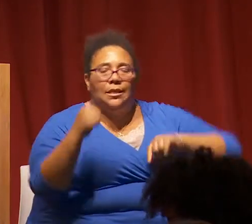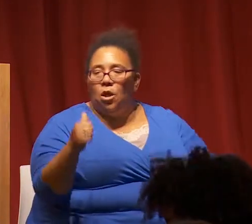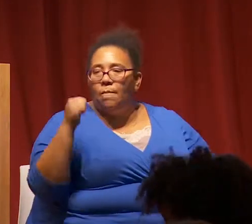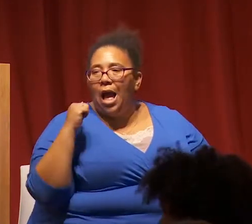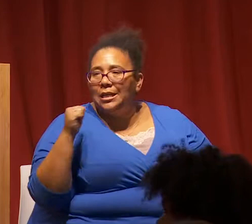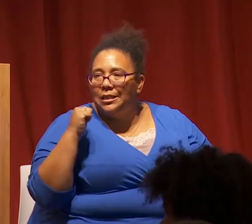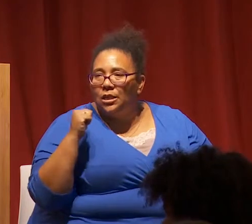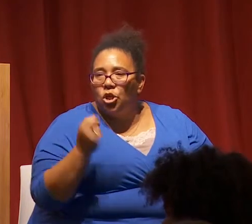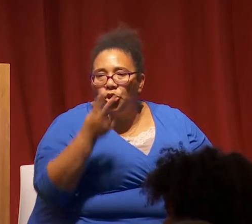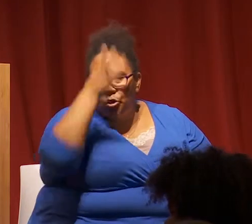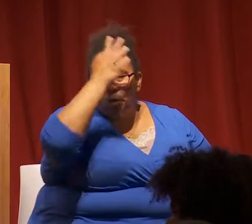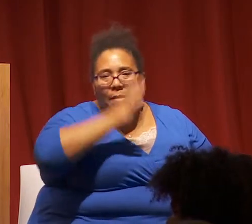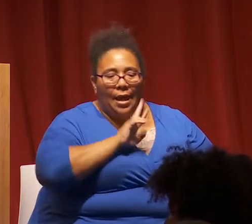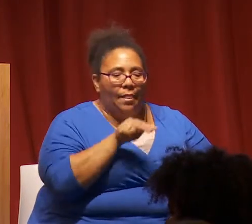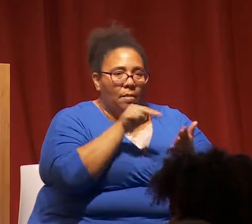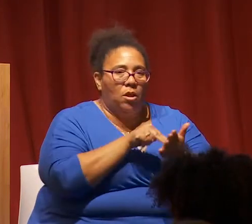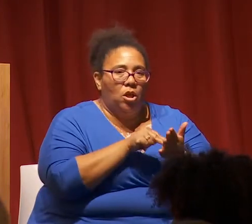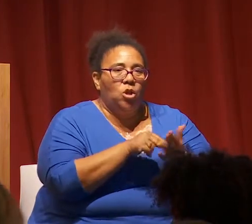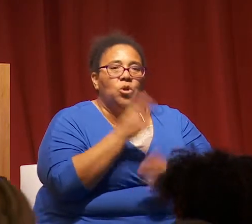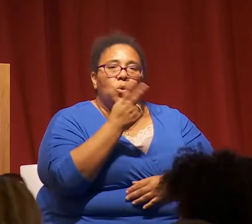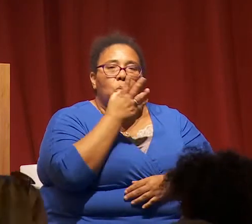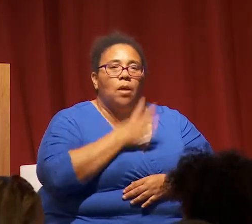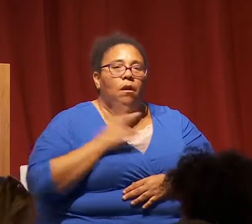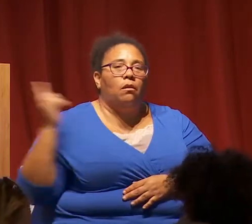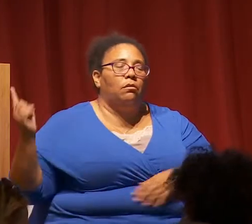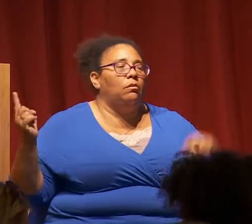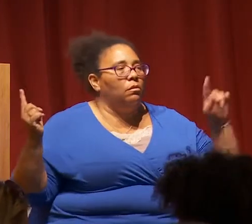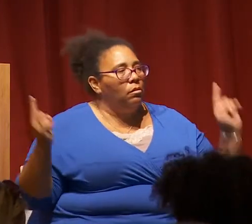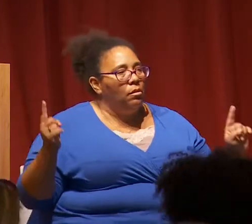Two men in the middle and two women on either side.